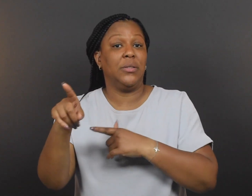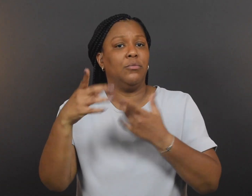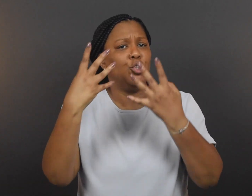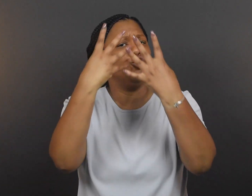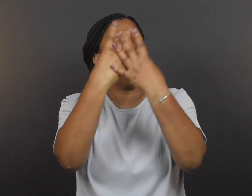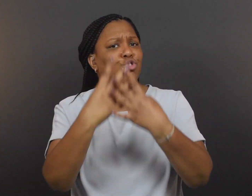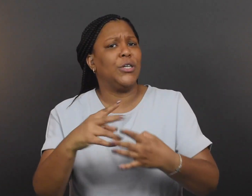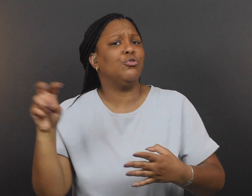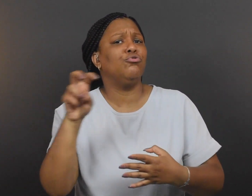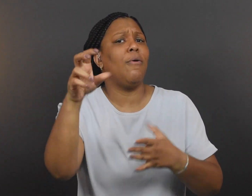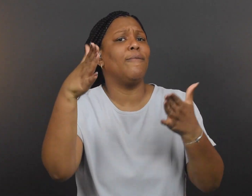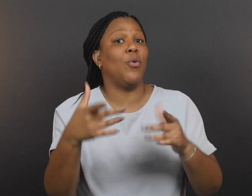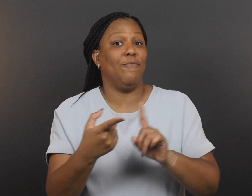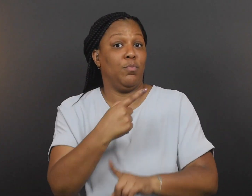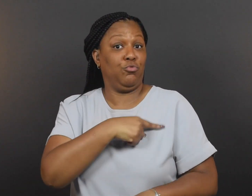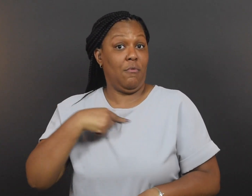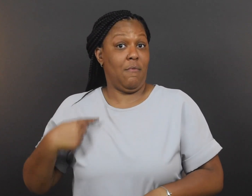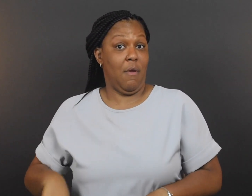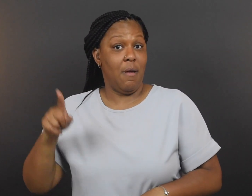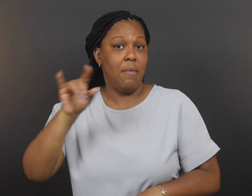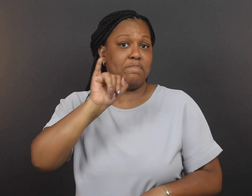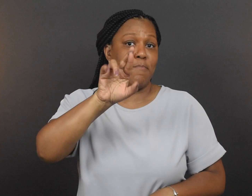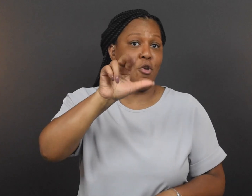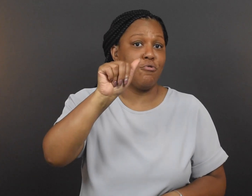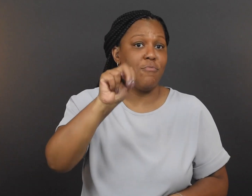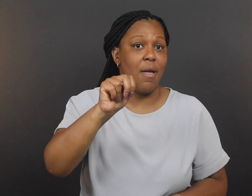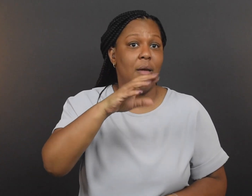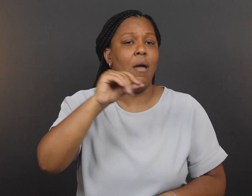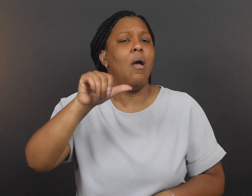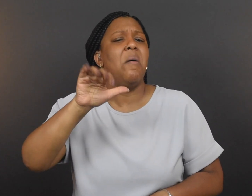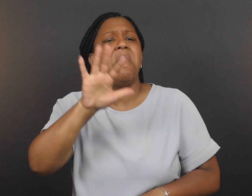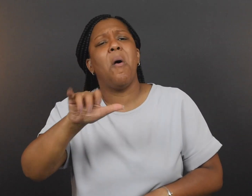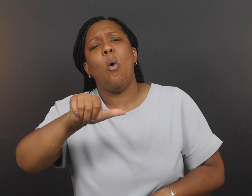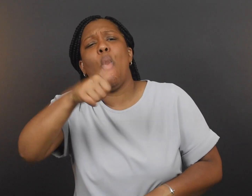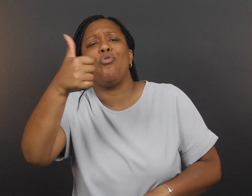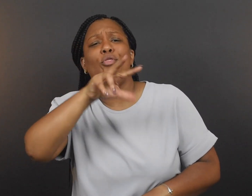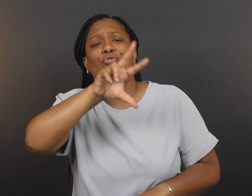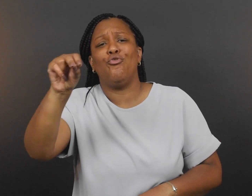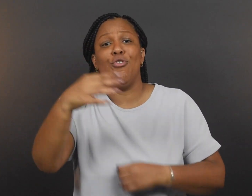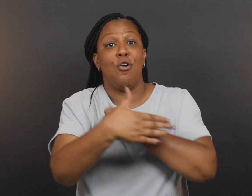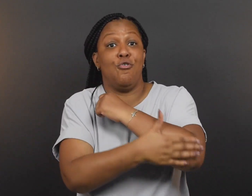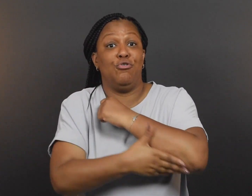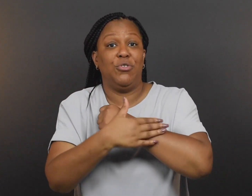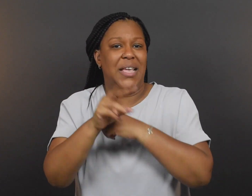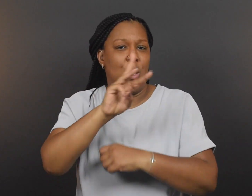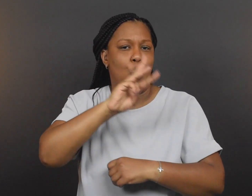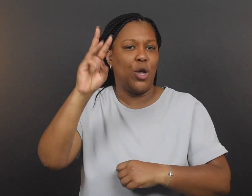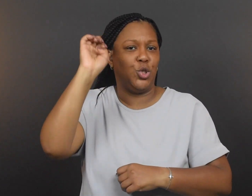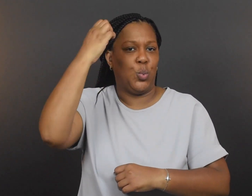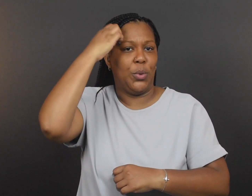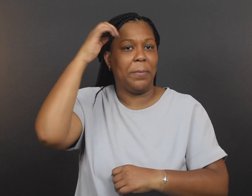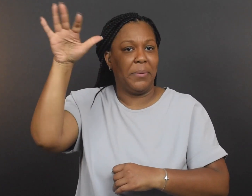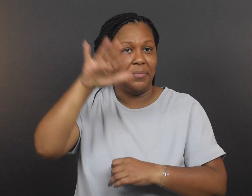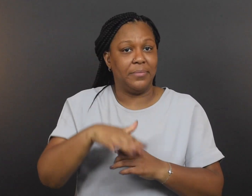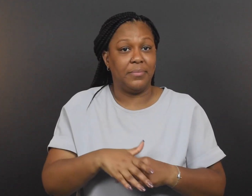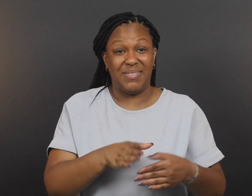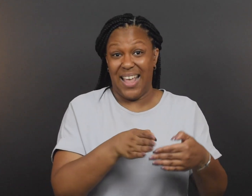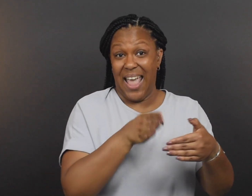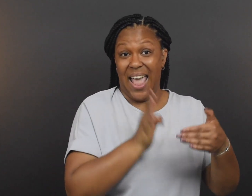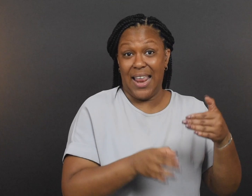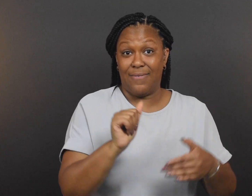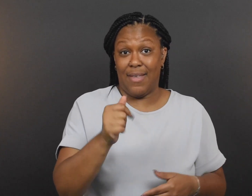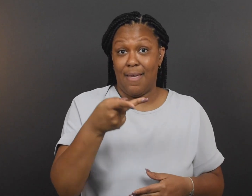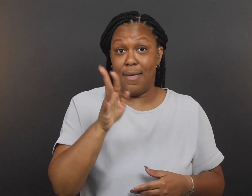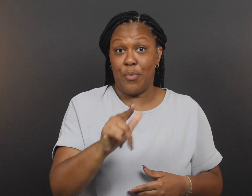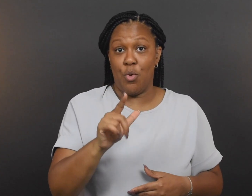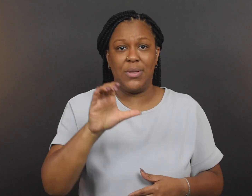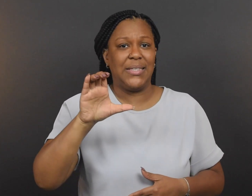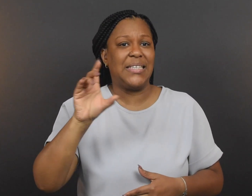screening travelers from China, Iran, and about 30 countries in Western Europe. By the end of April,